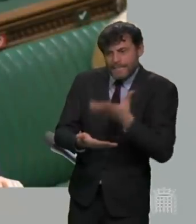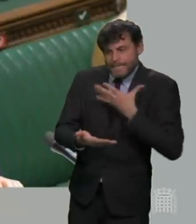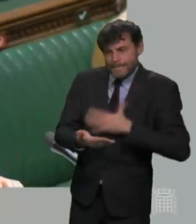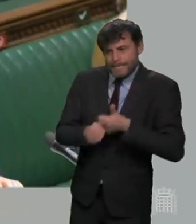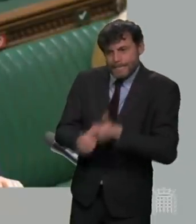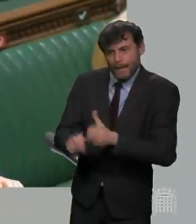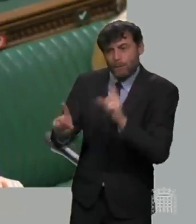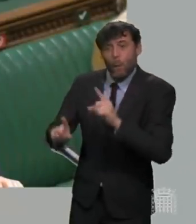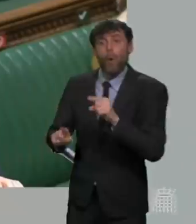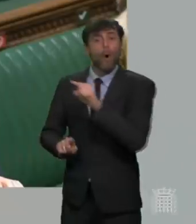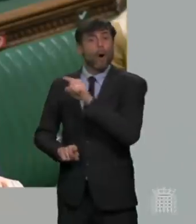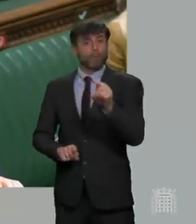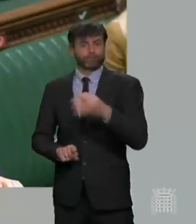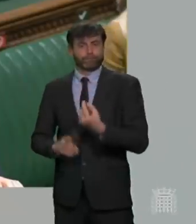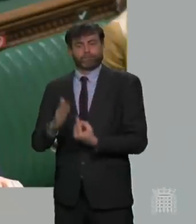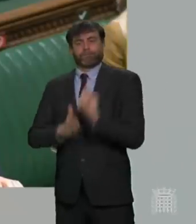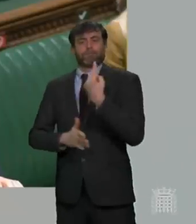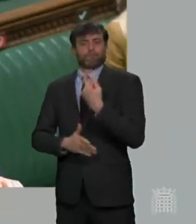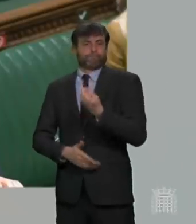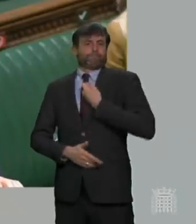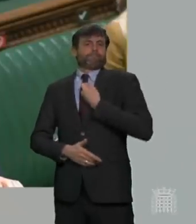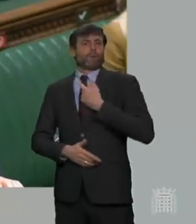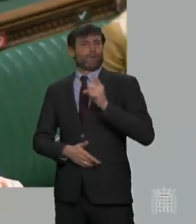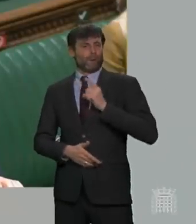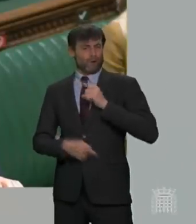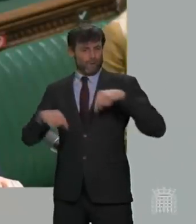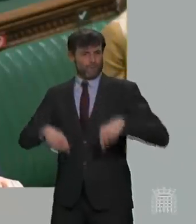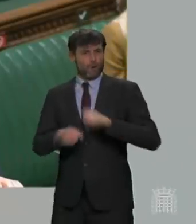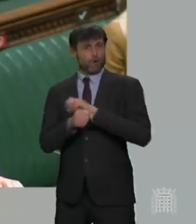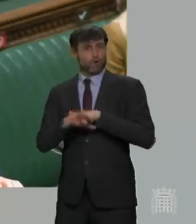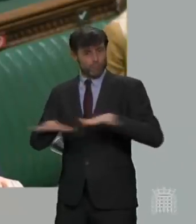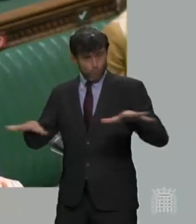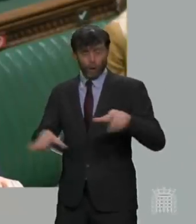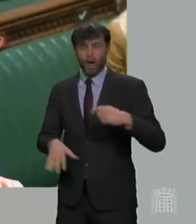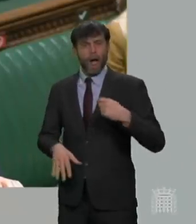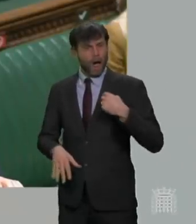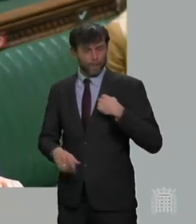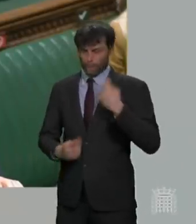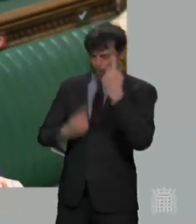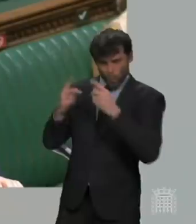pandemic. I am very proud of what universal credit has been able to achieve, and I think